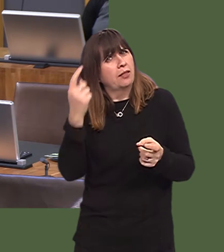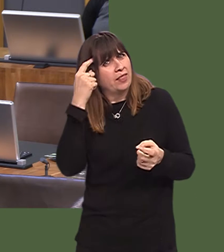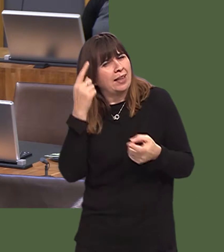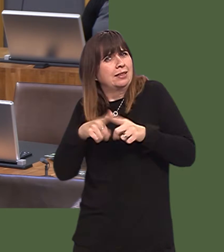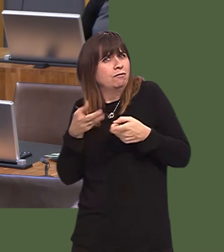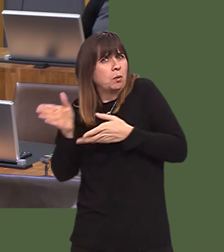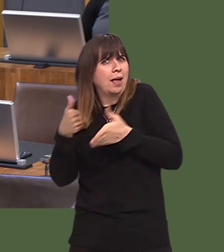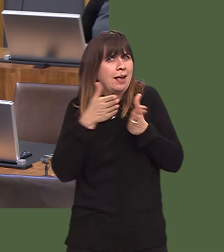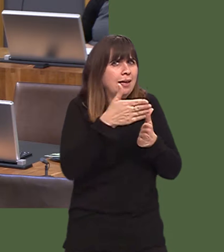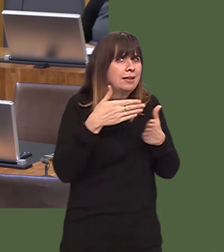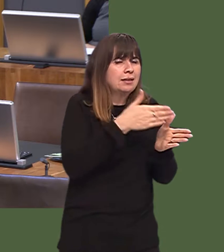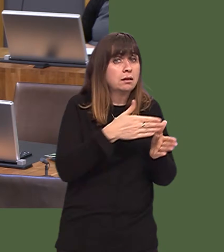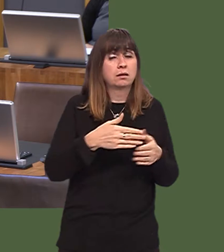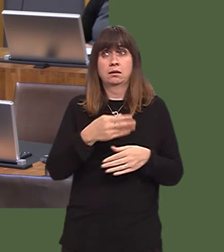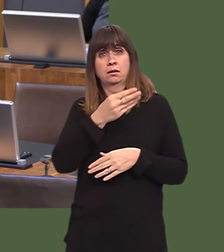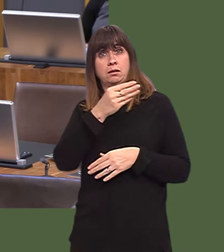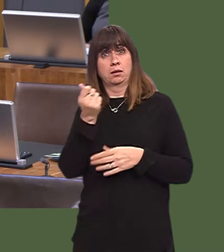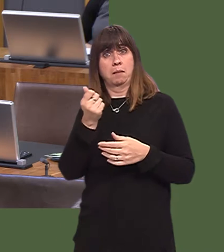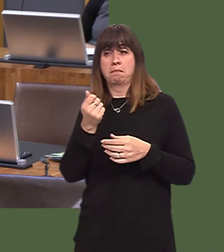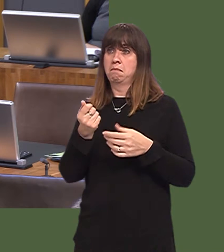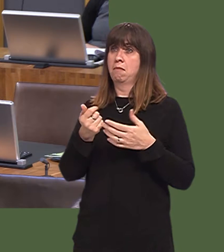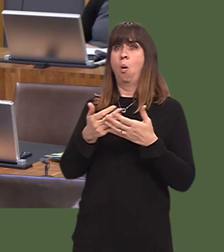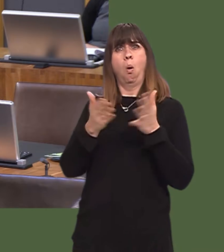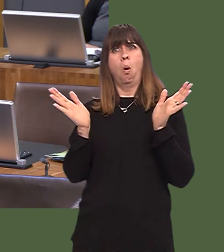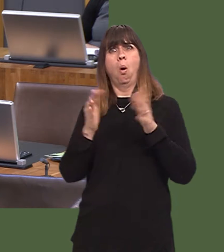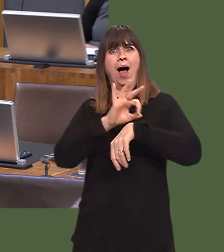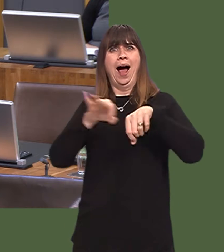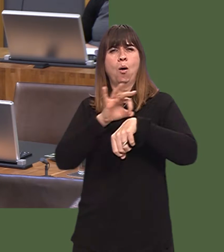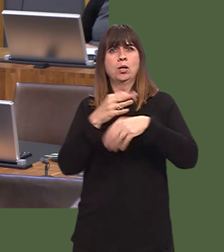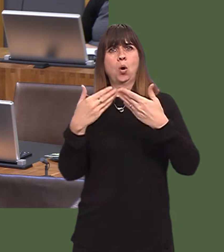That much is true. Some offer broader services than others, they offer longer hours than others, and thatís